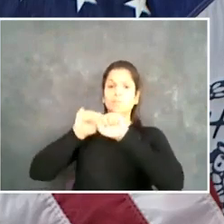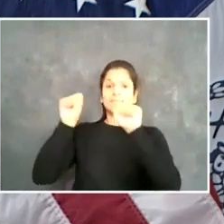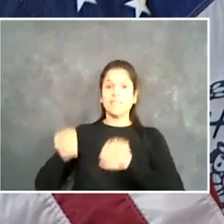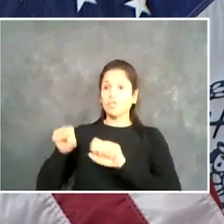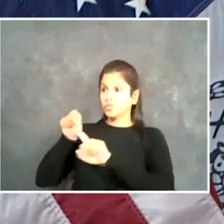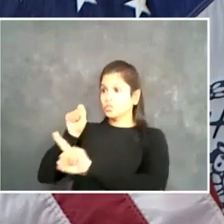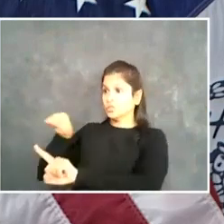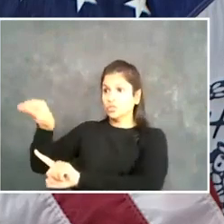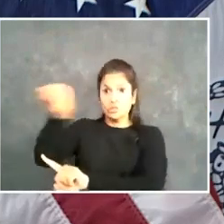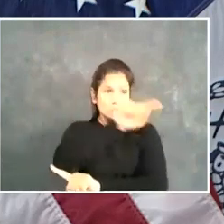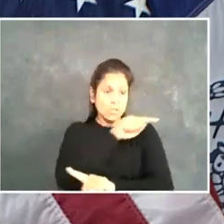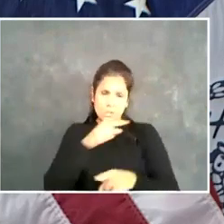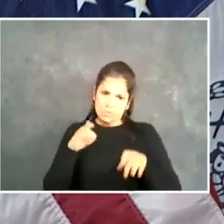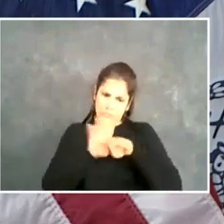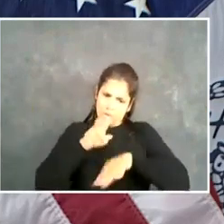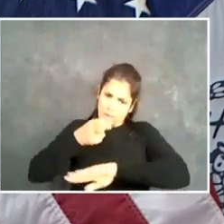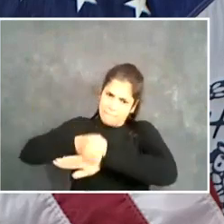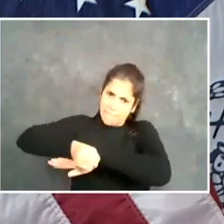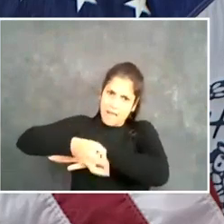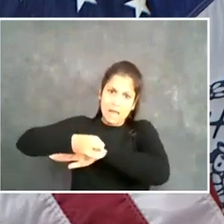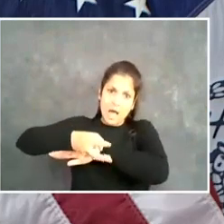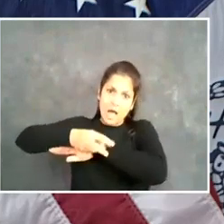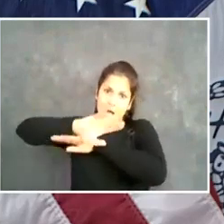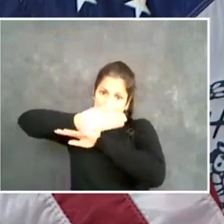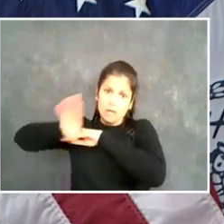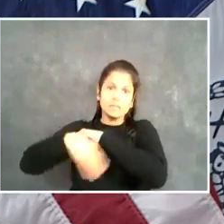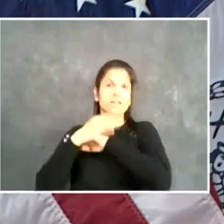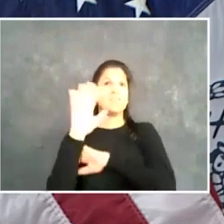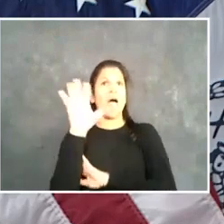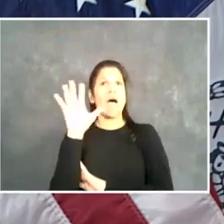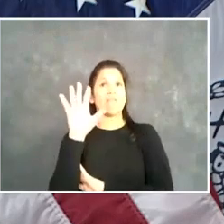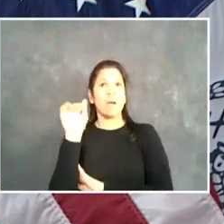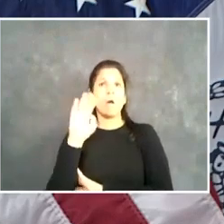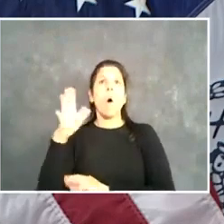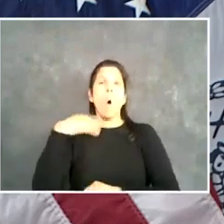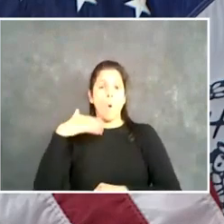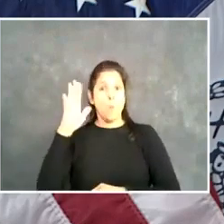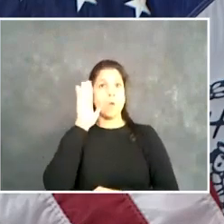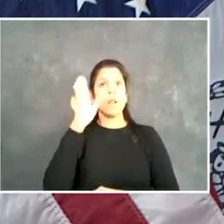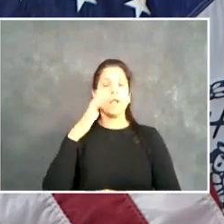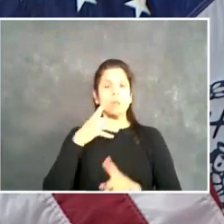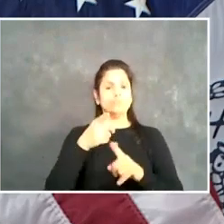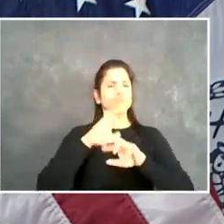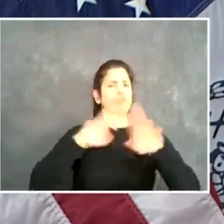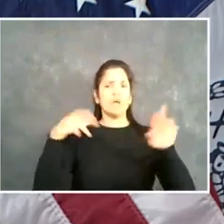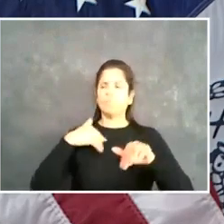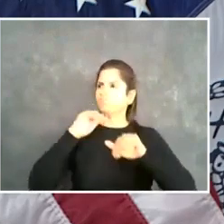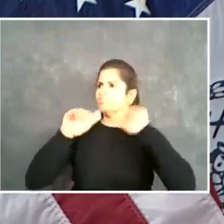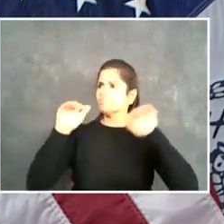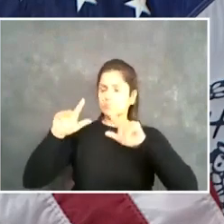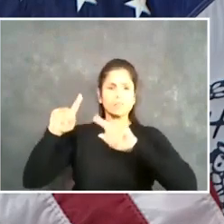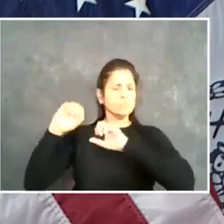SHUTTLE BUS FOR ANYONE WHO NEEDS TO GET ON THAT LINE.